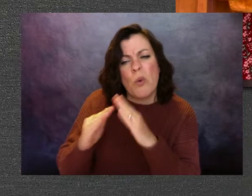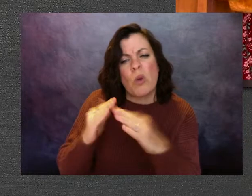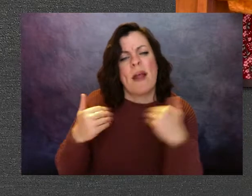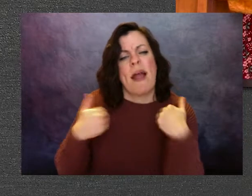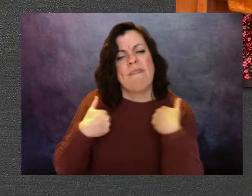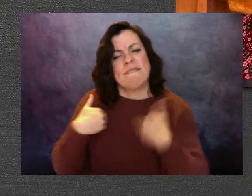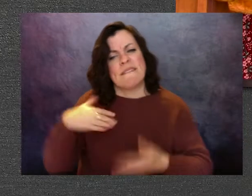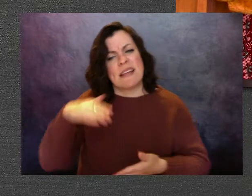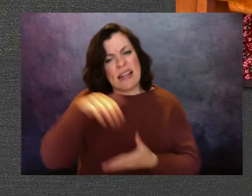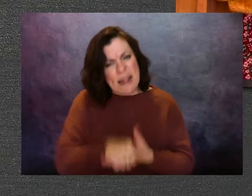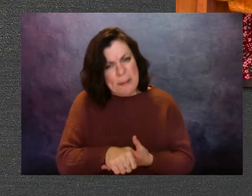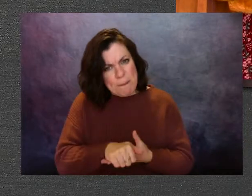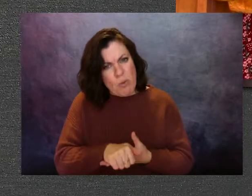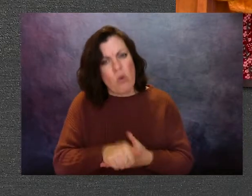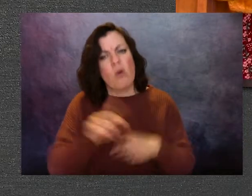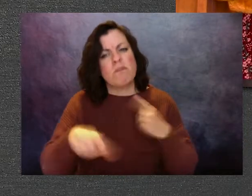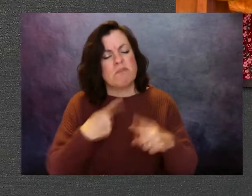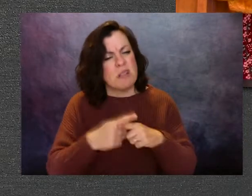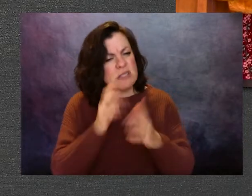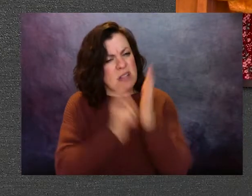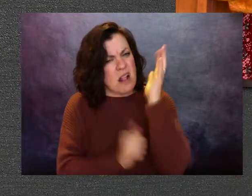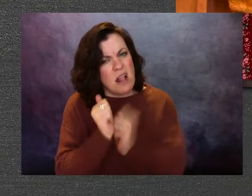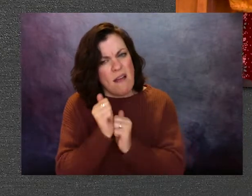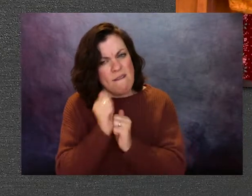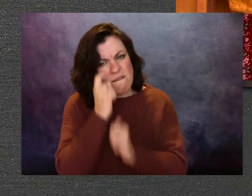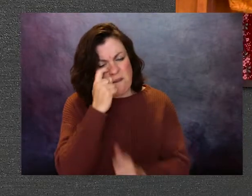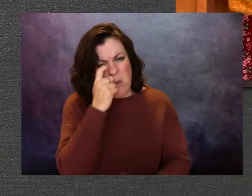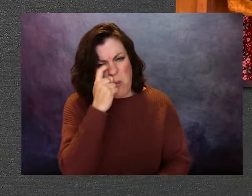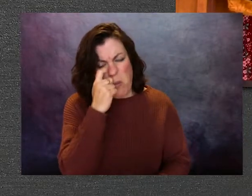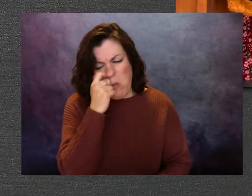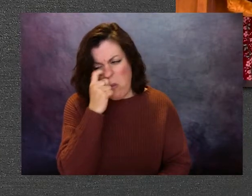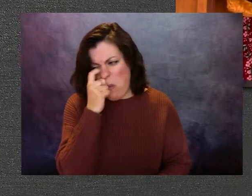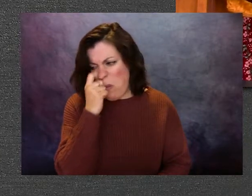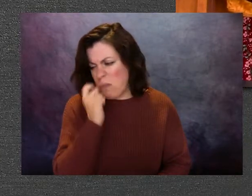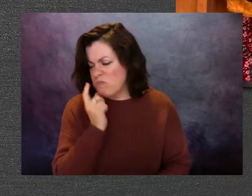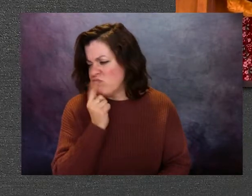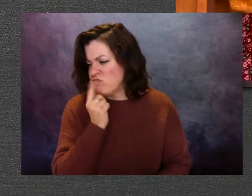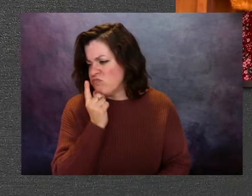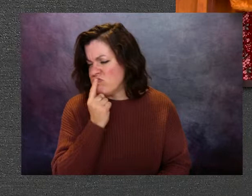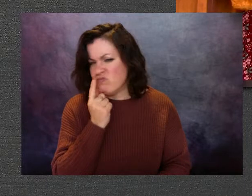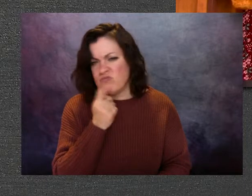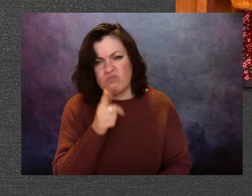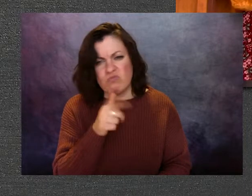gloves. So someone in your community that helps you, that they do things for you.